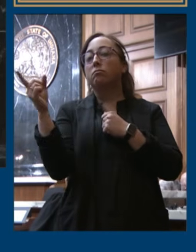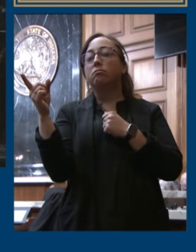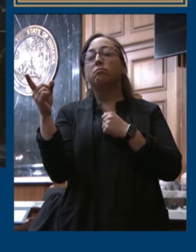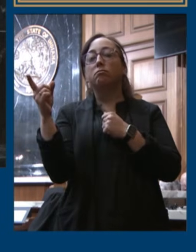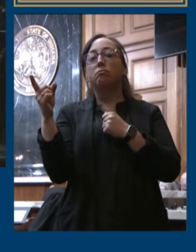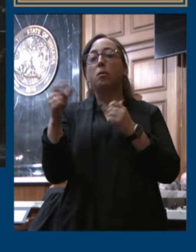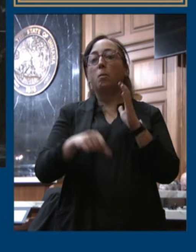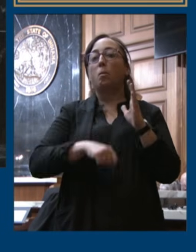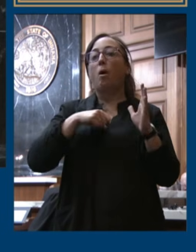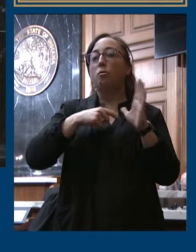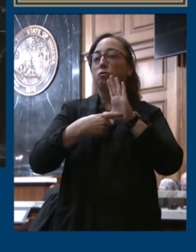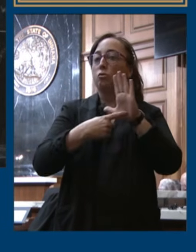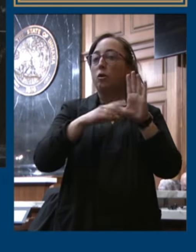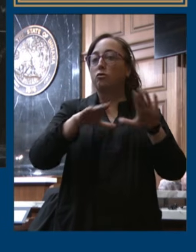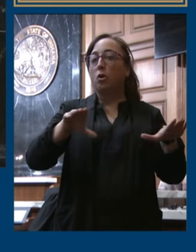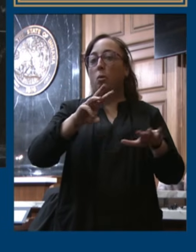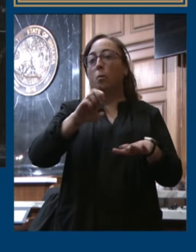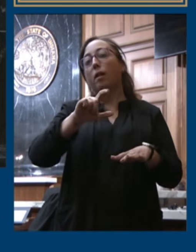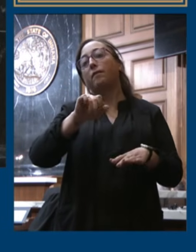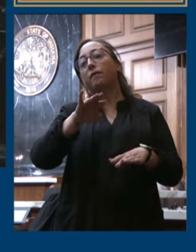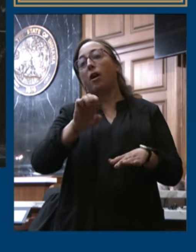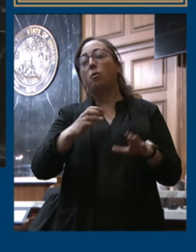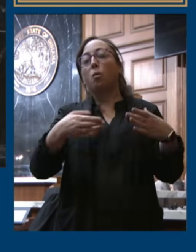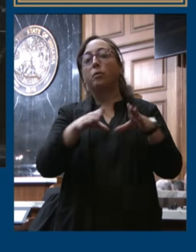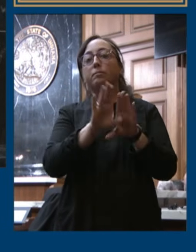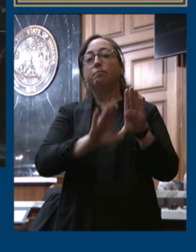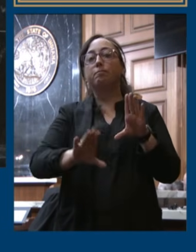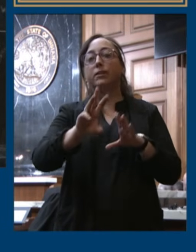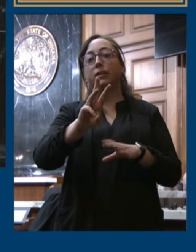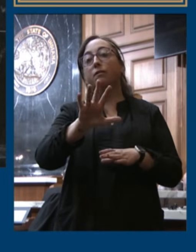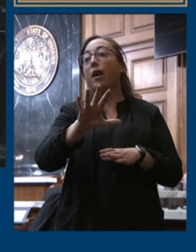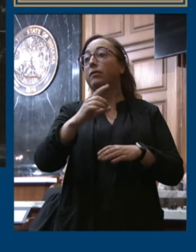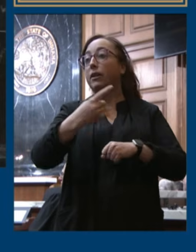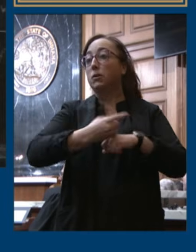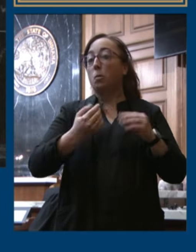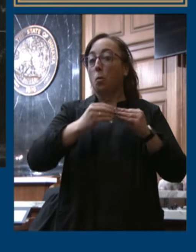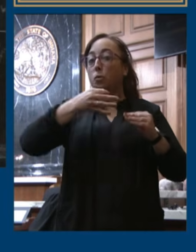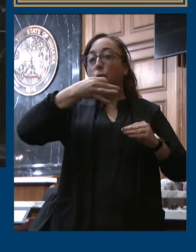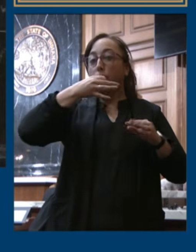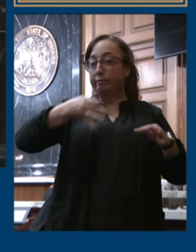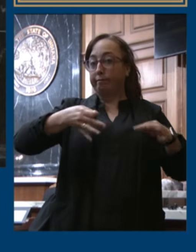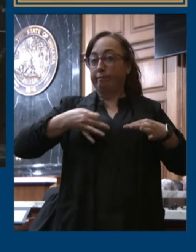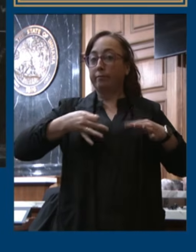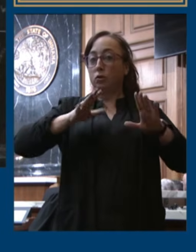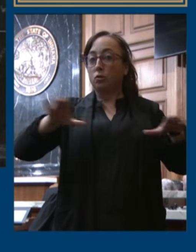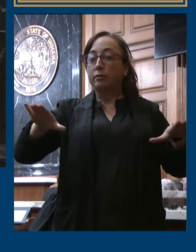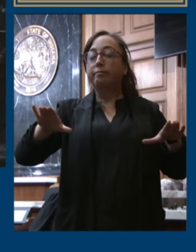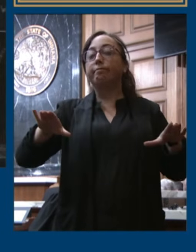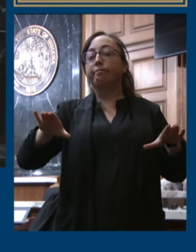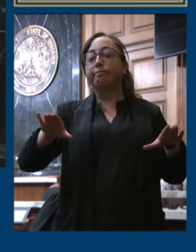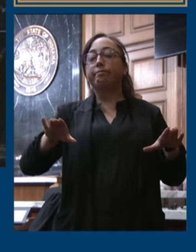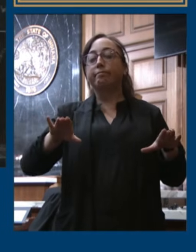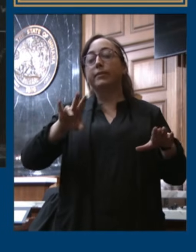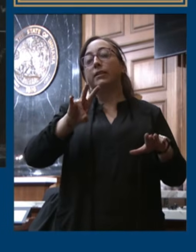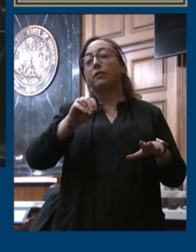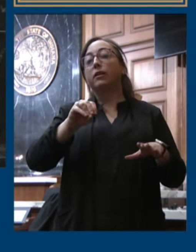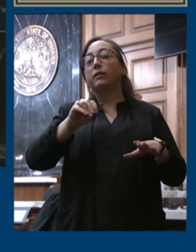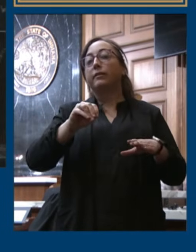WELFARE CASES ARE CLOSING ON AVERAGE 65 DAYS SOONER, CHILDREN ARE SPENDING 70 FEWER DAYS IN OUT-OF-HOME